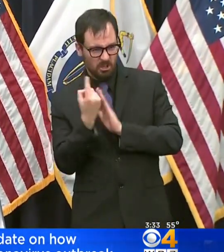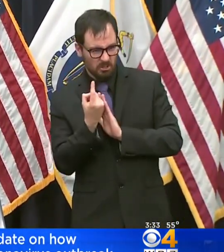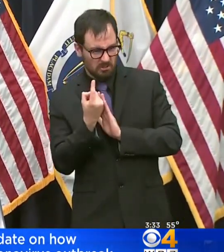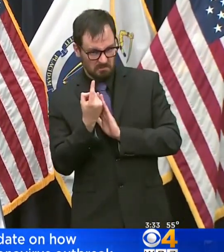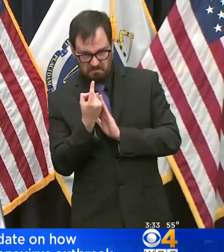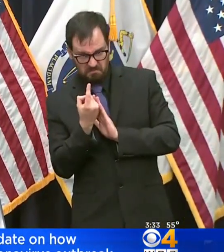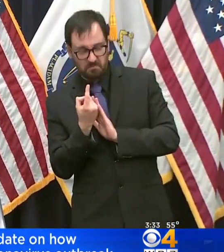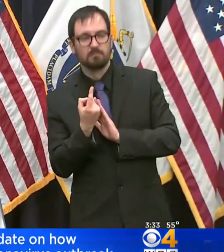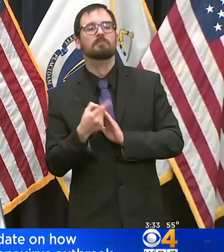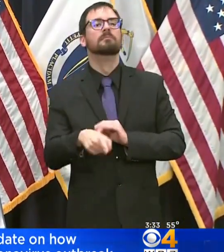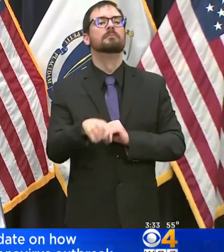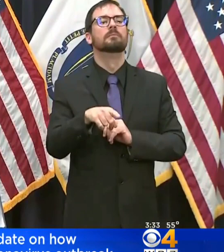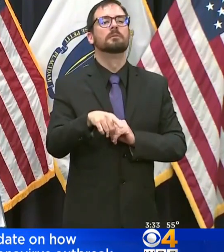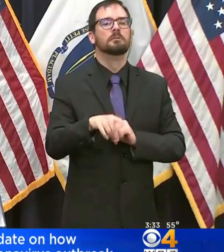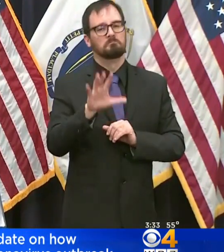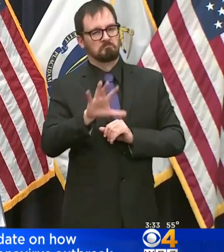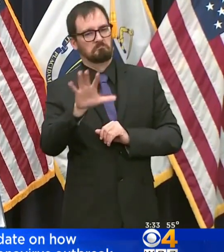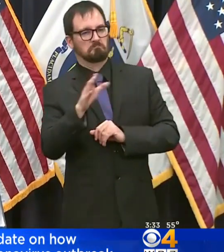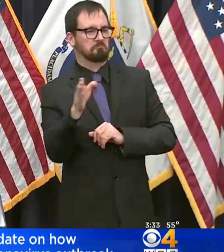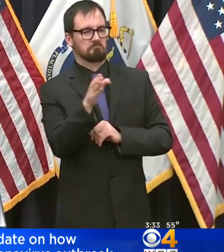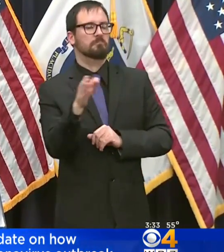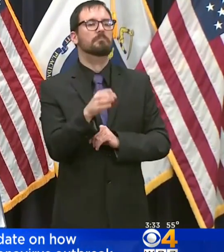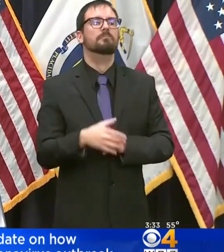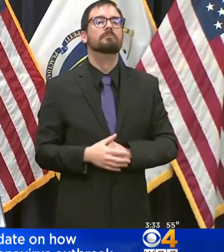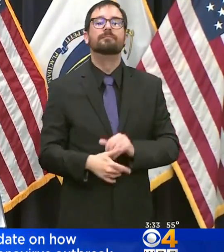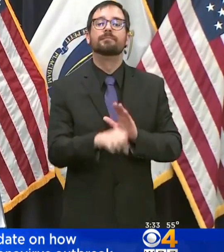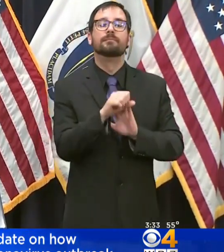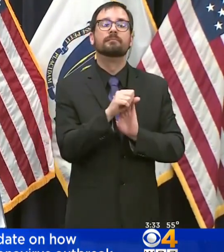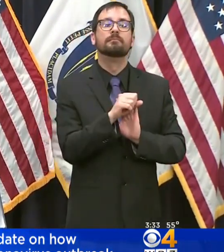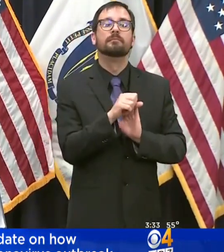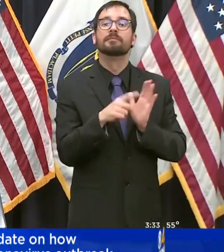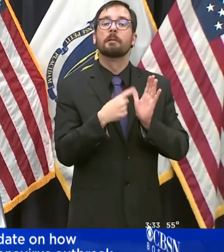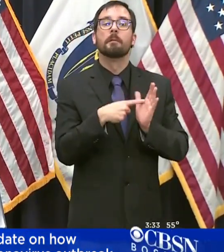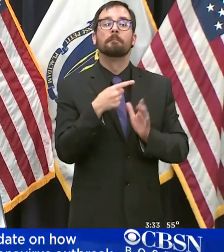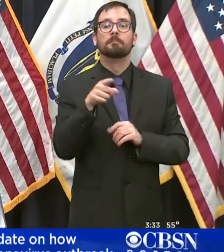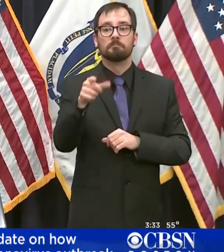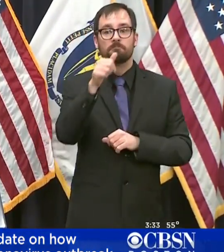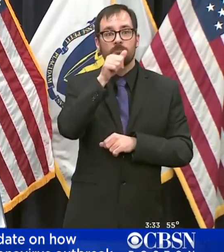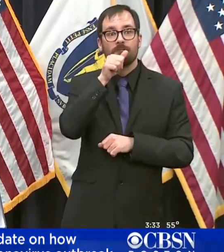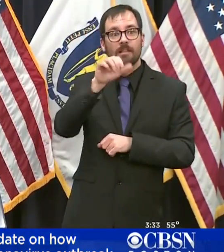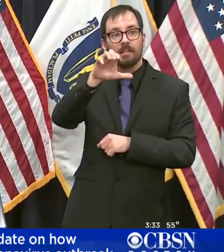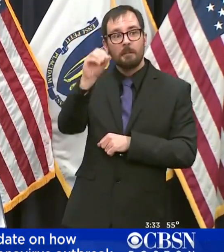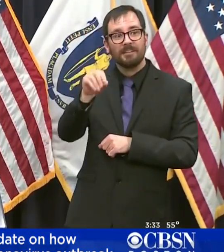I THINK IT DEPENDS ON WHO IS DOING THE TEST. SOME OF THE COMMERCIAL LABS